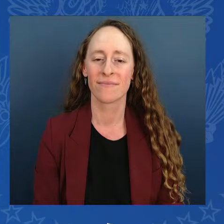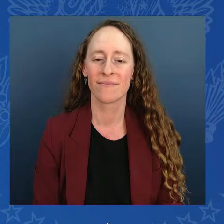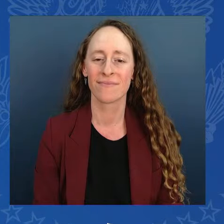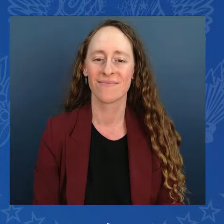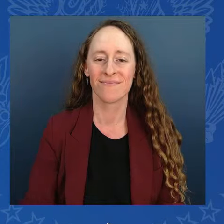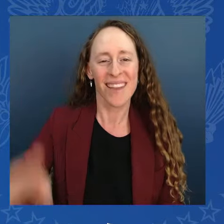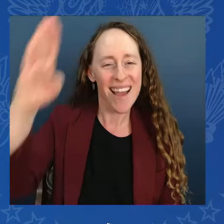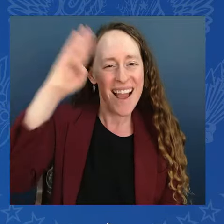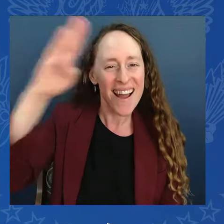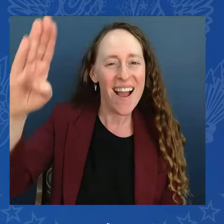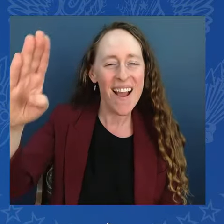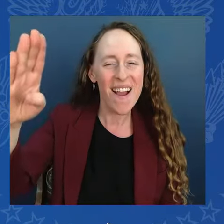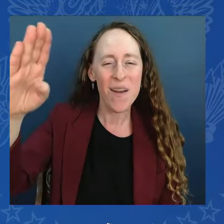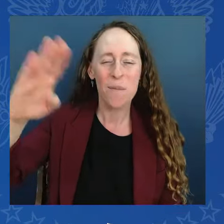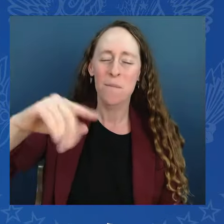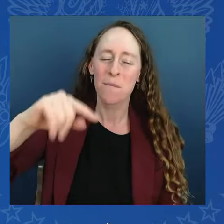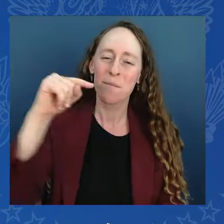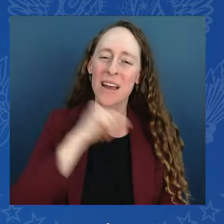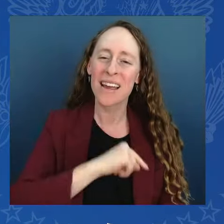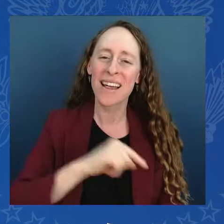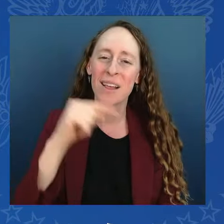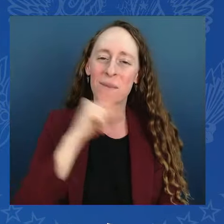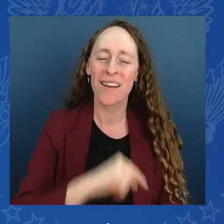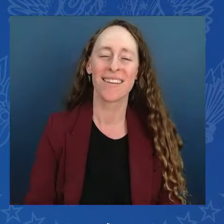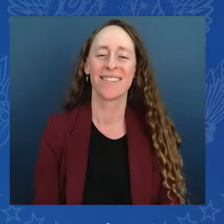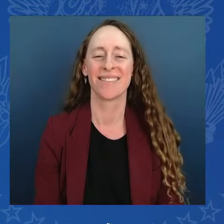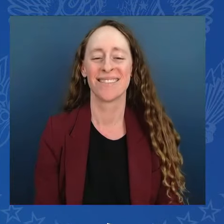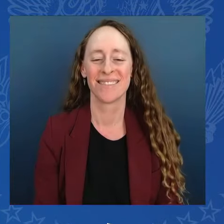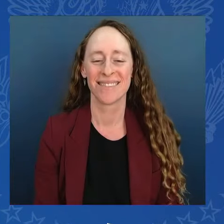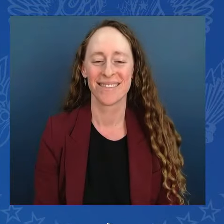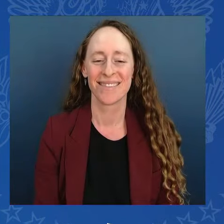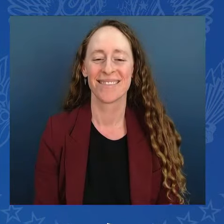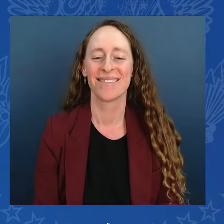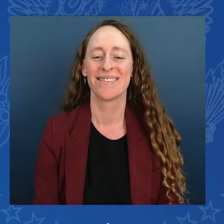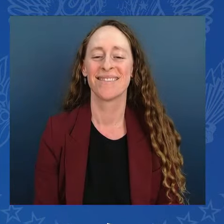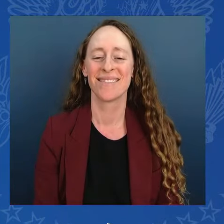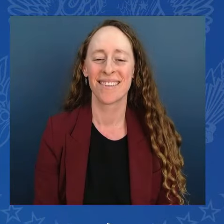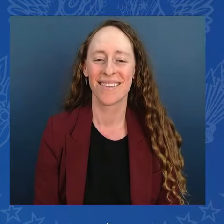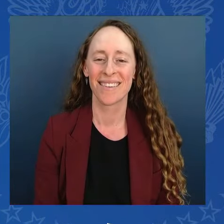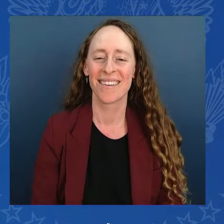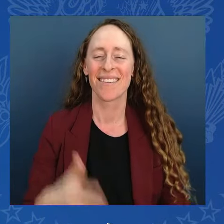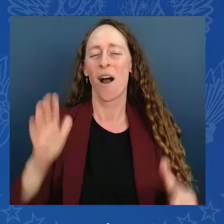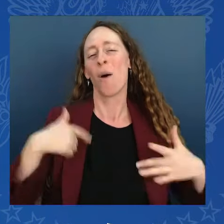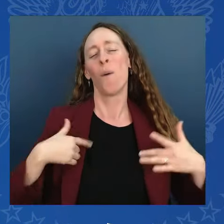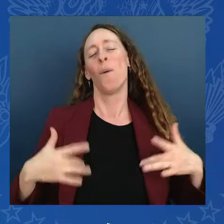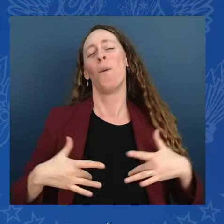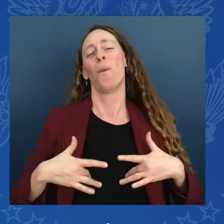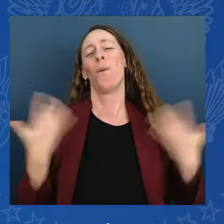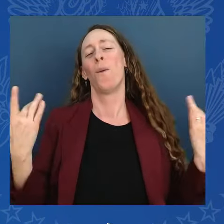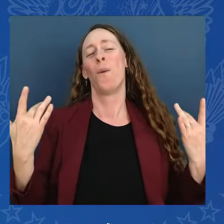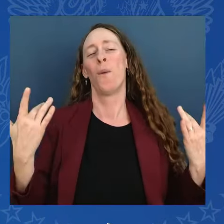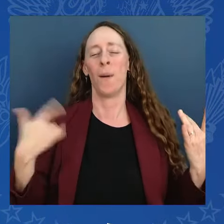It's good to be back. Thank you. Audience Member: Welcome to Milwaukee, Joe! The President: Well, it's good to be back in Milwaukee.